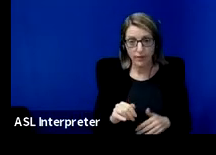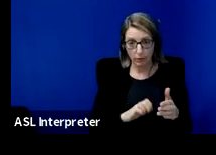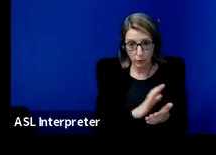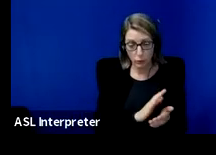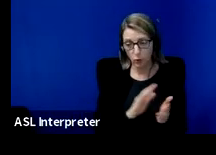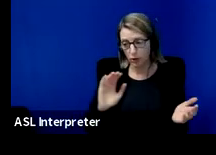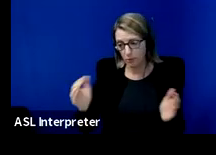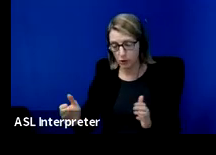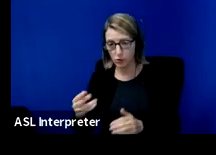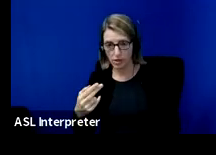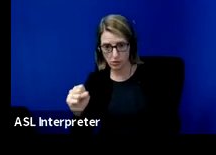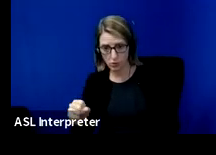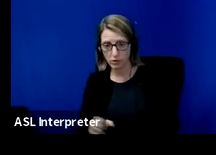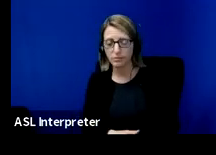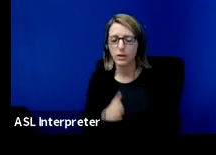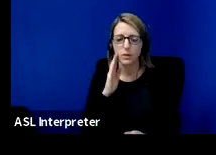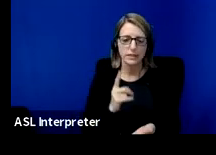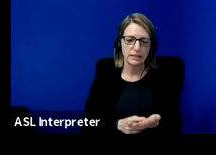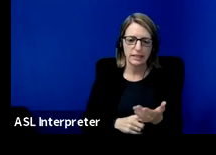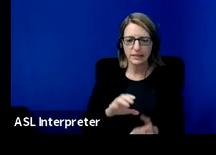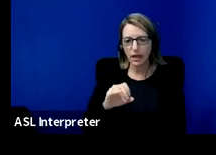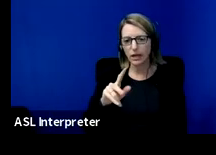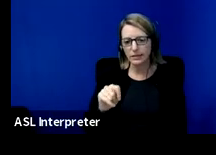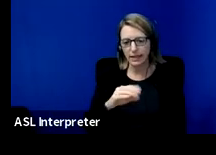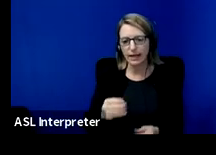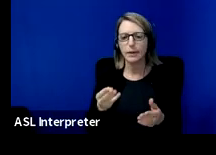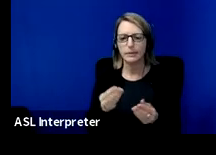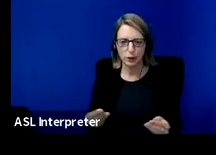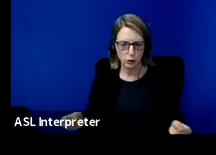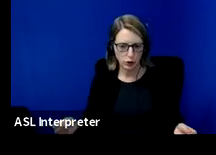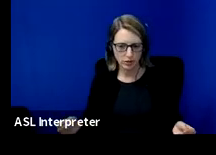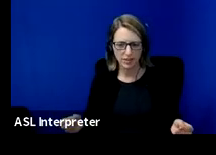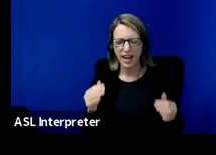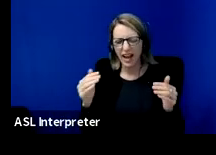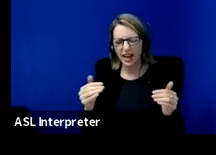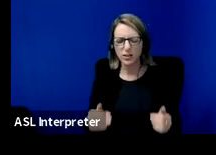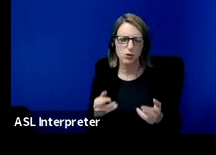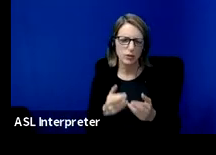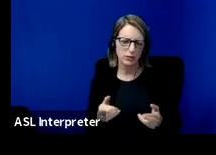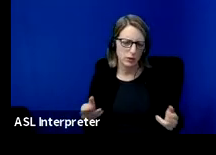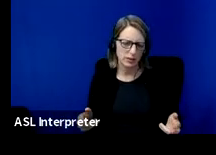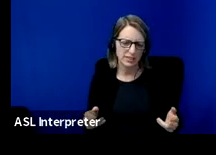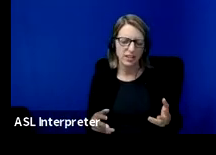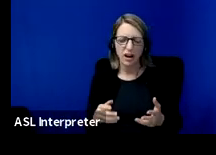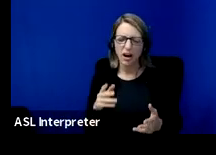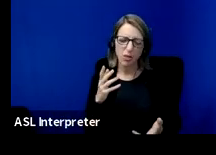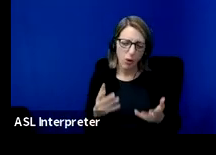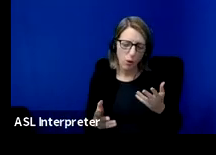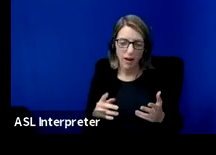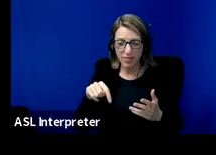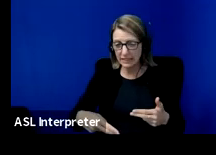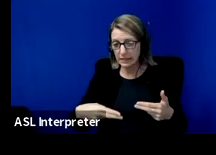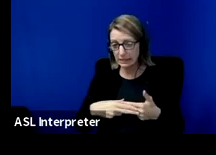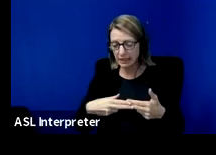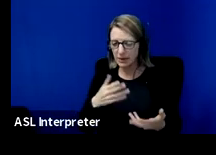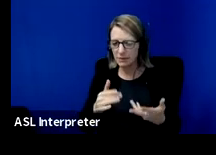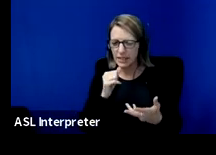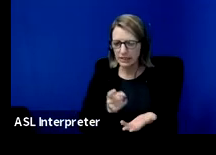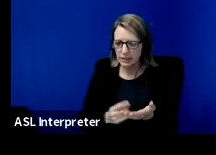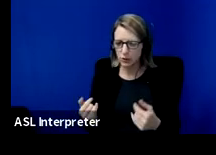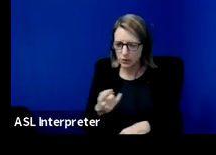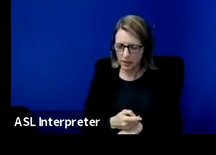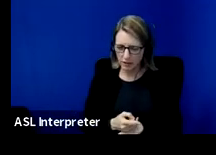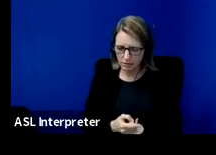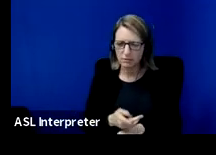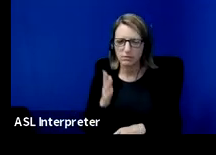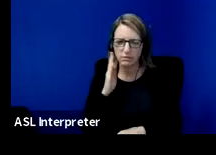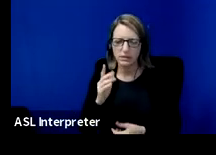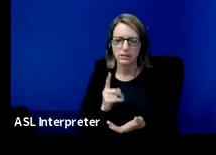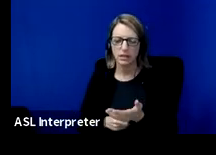ESD 112-- Kristina Wambold: We'll talk about content and materials and resources, although on this slide deck may not get touched on today, they will go over them in greater detail tomorrow.